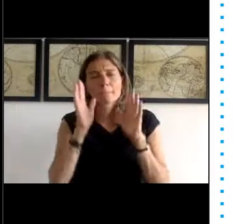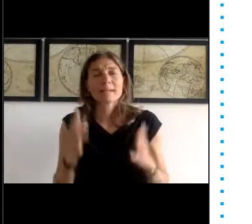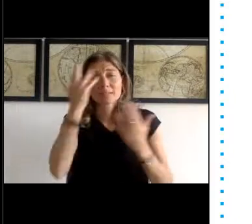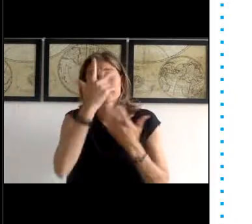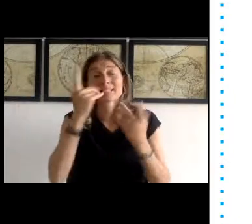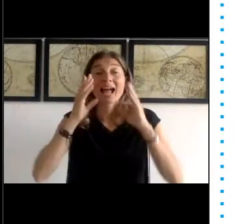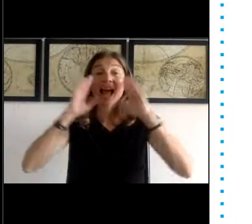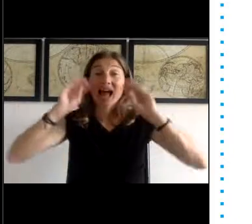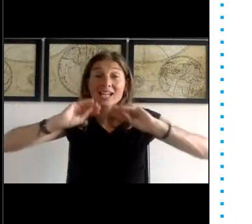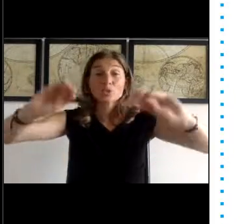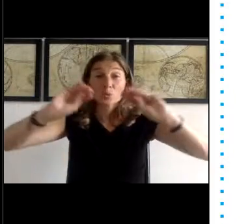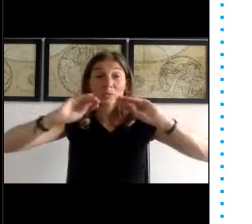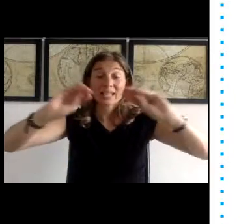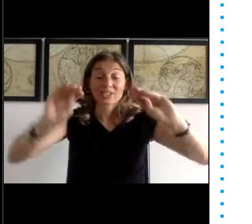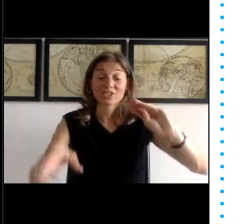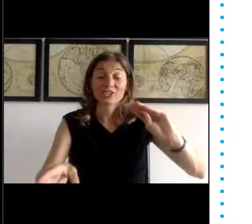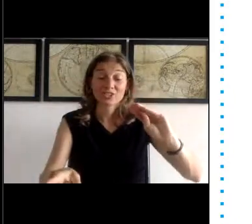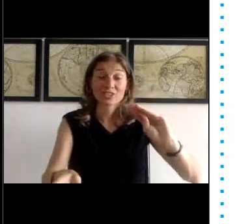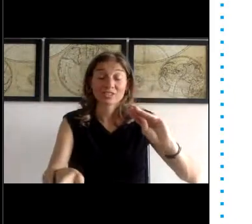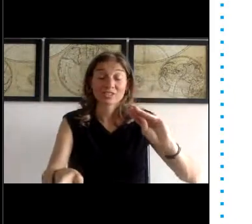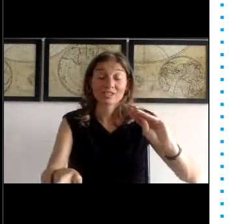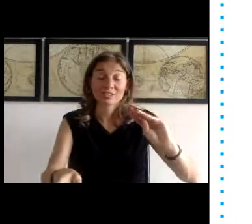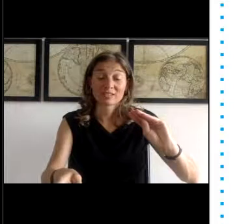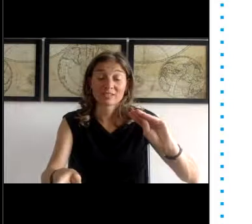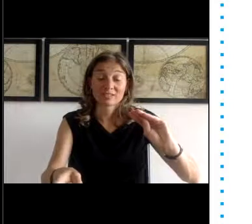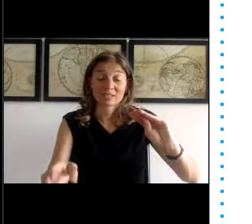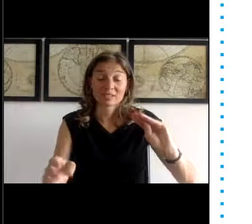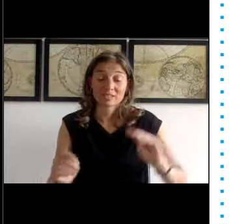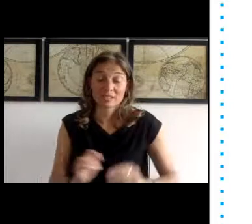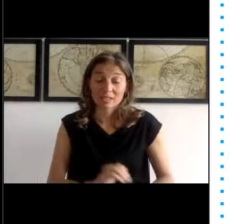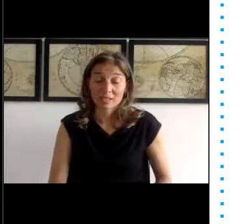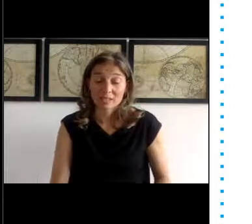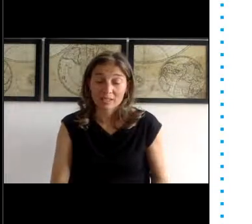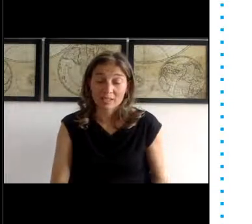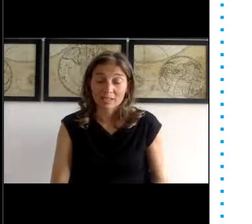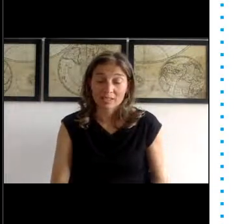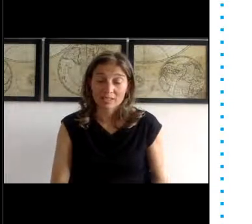Also a few pictures. This is one in Finland.